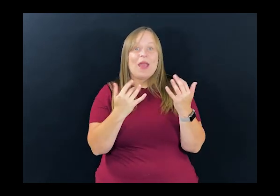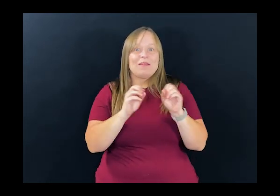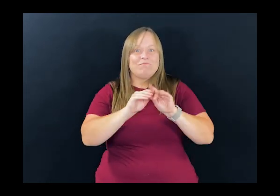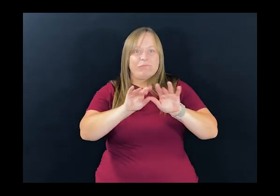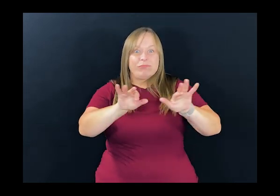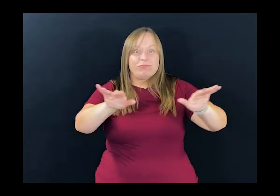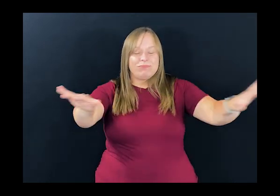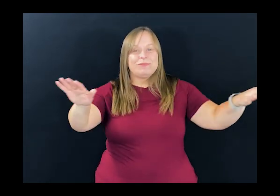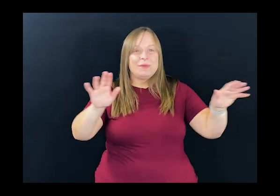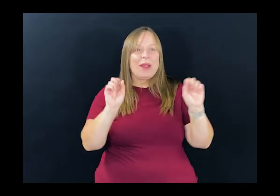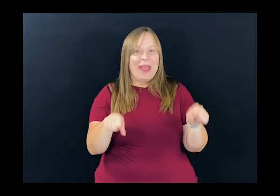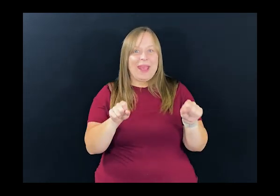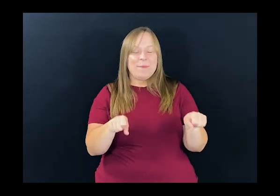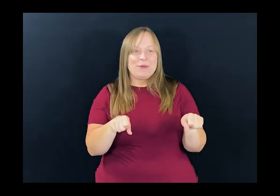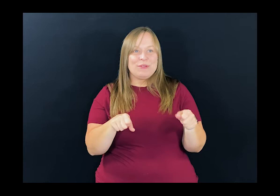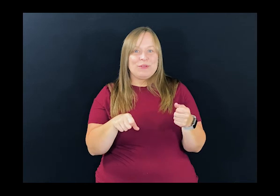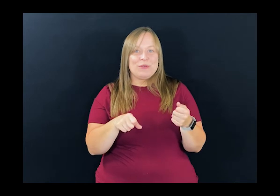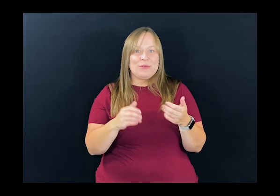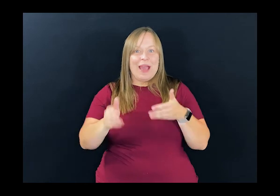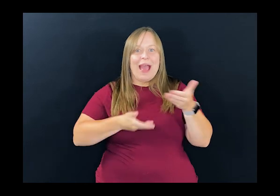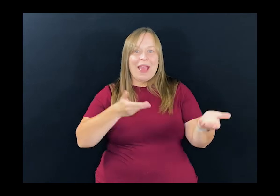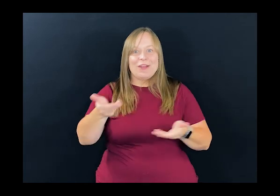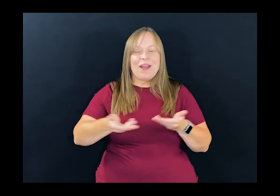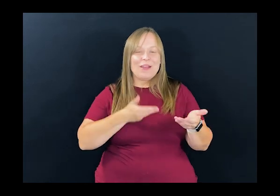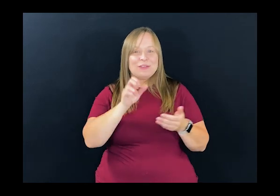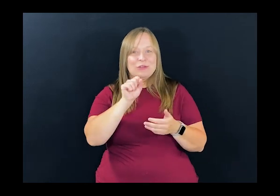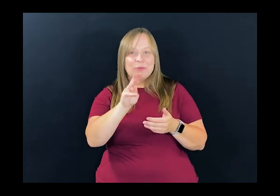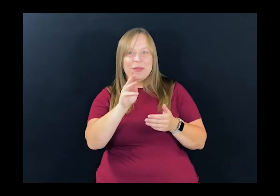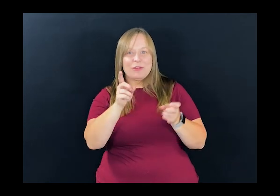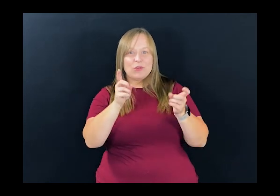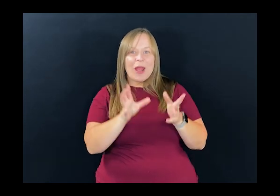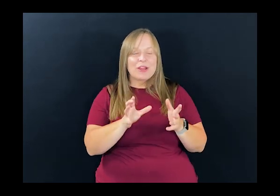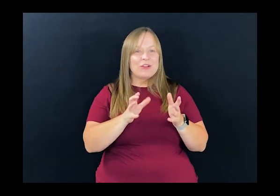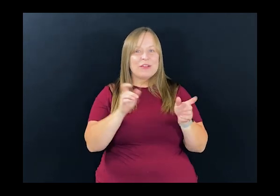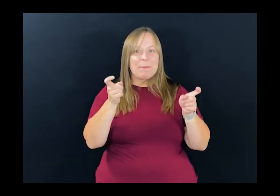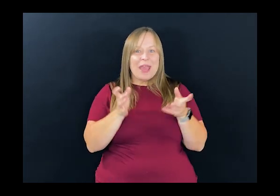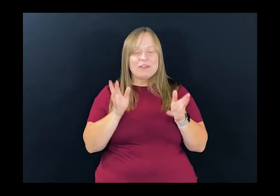until we are able to, you know hire social directors and managers